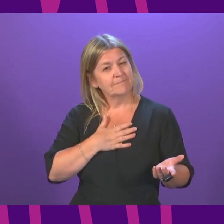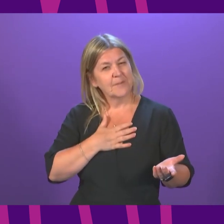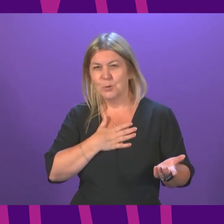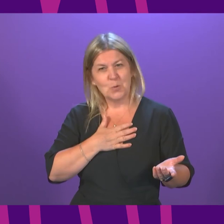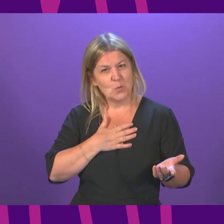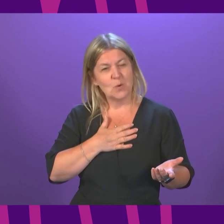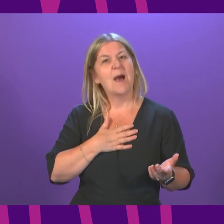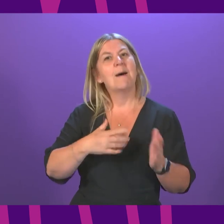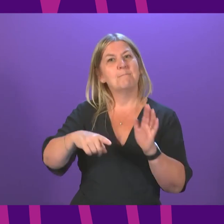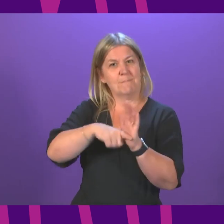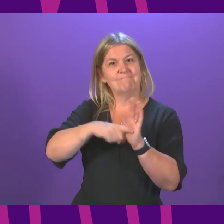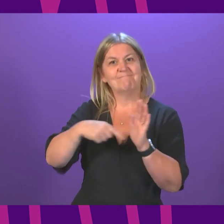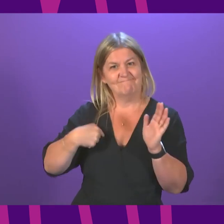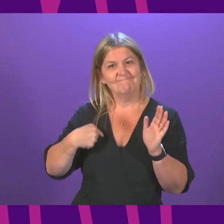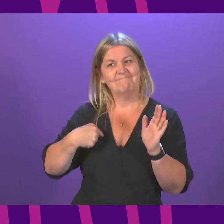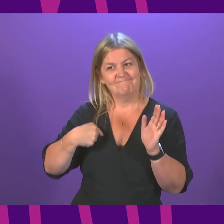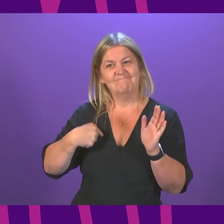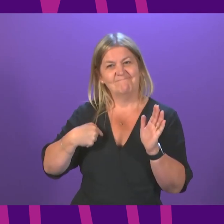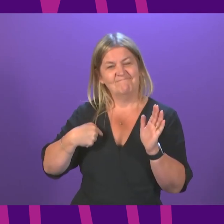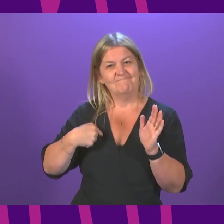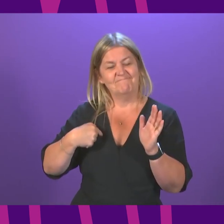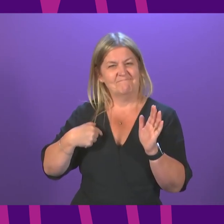Given the constraints, it is great that we have in large part been able to work together